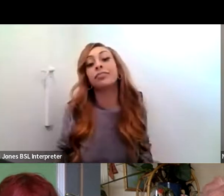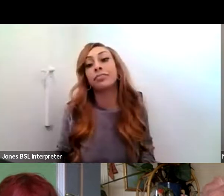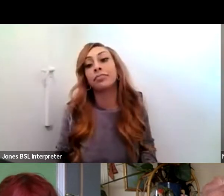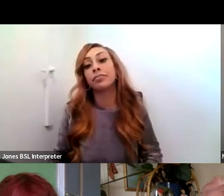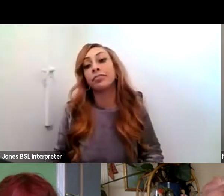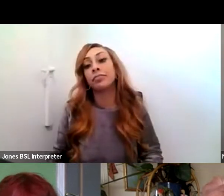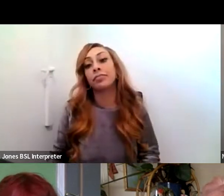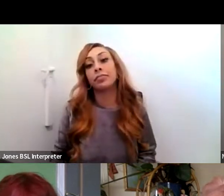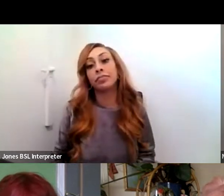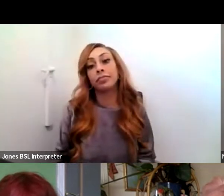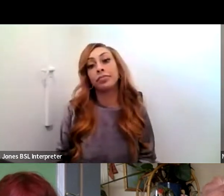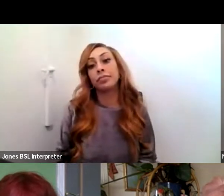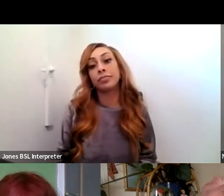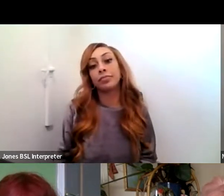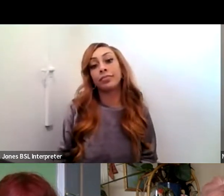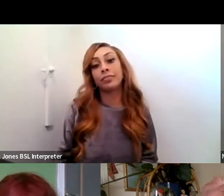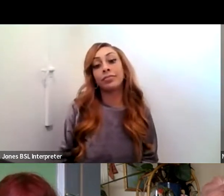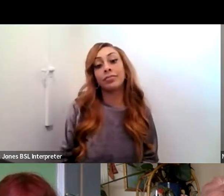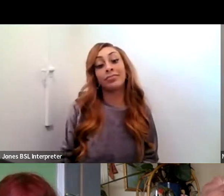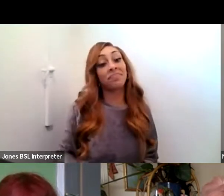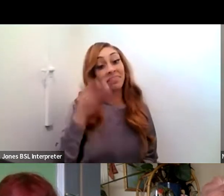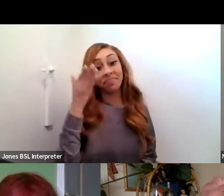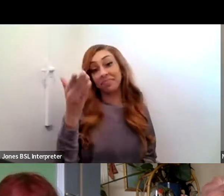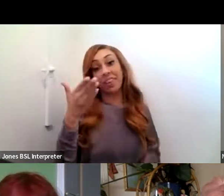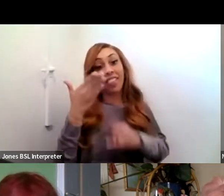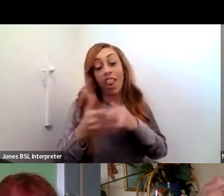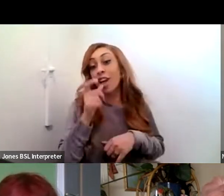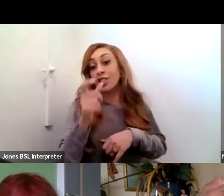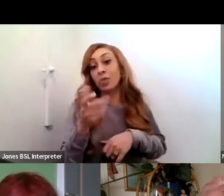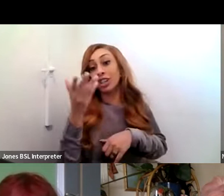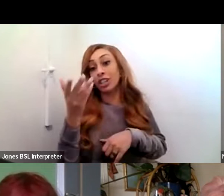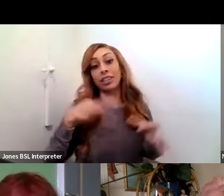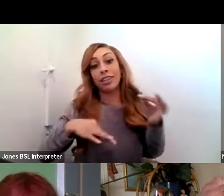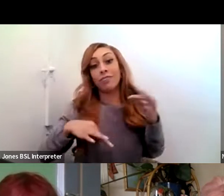I suppose, Kerry, you should have the last word really, because this project was sort of formed from our conversations.